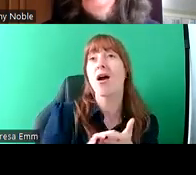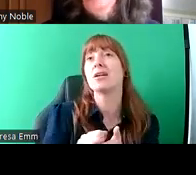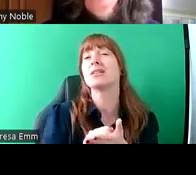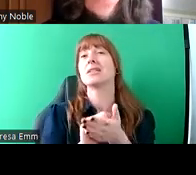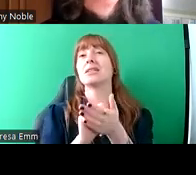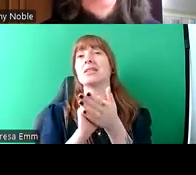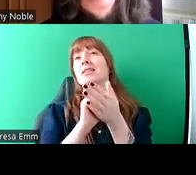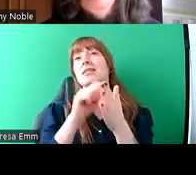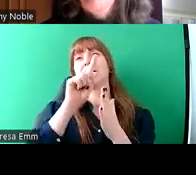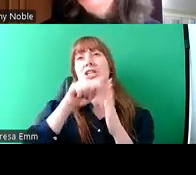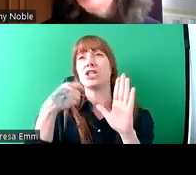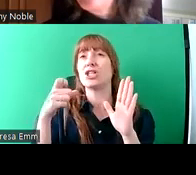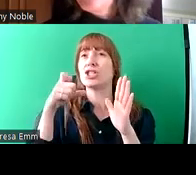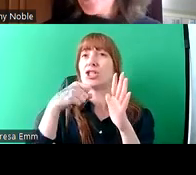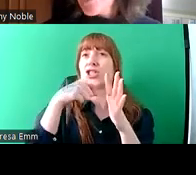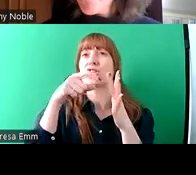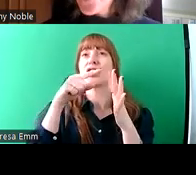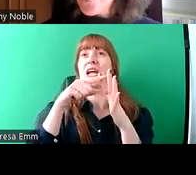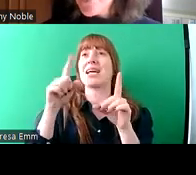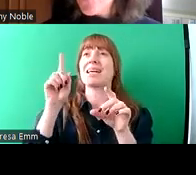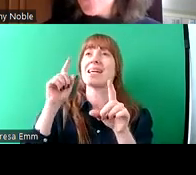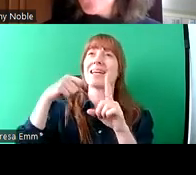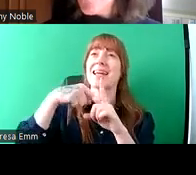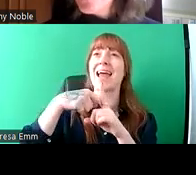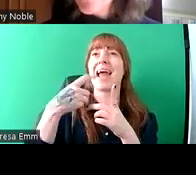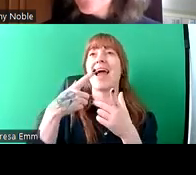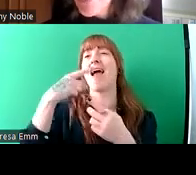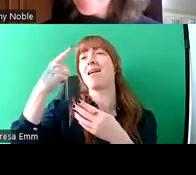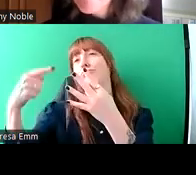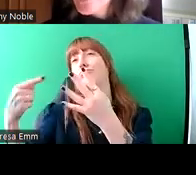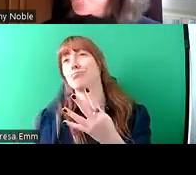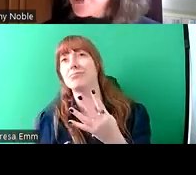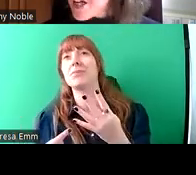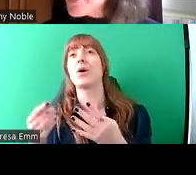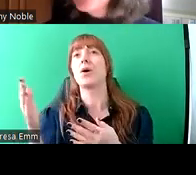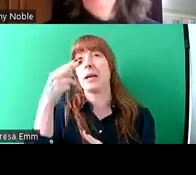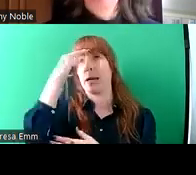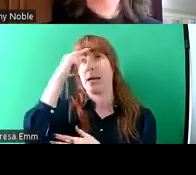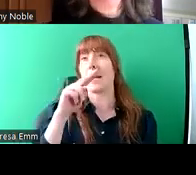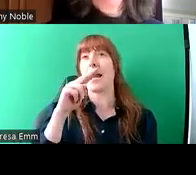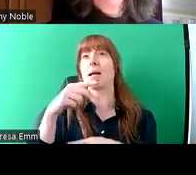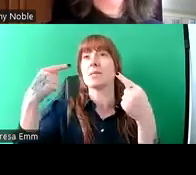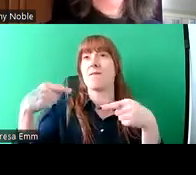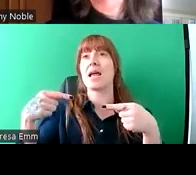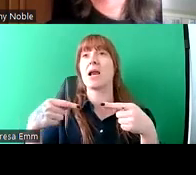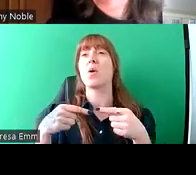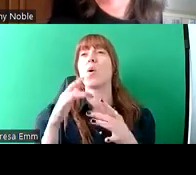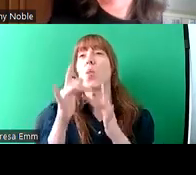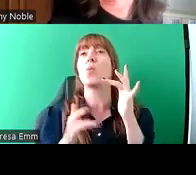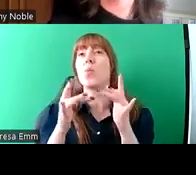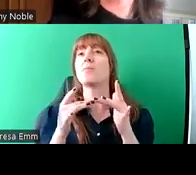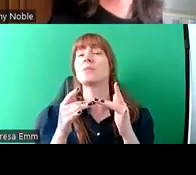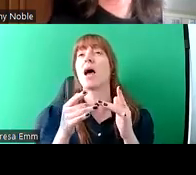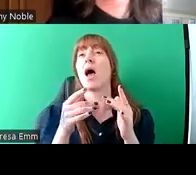many more. These works are available on the website as podcasts. So, that's '21 Revolutions.'